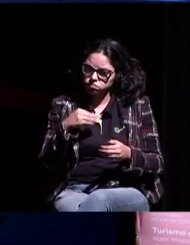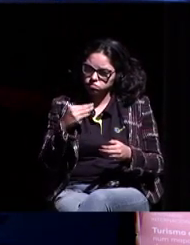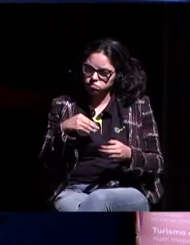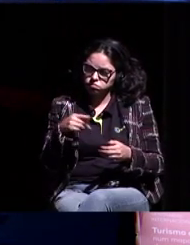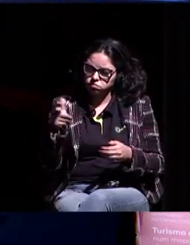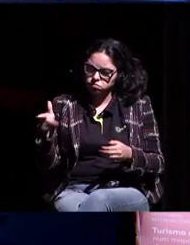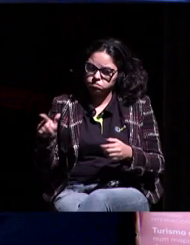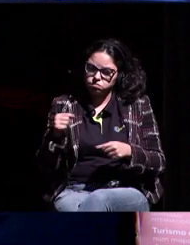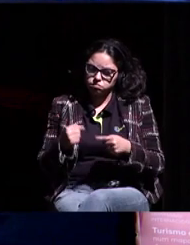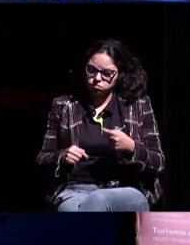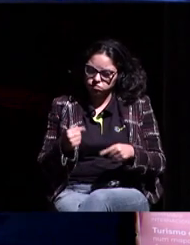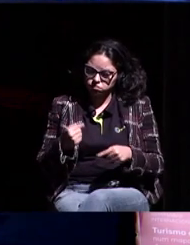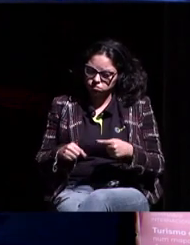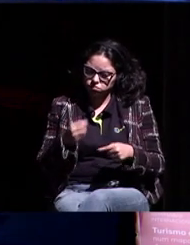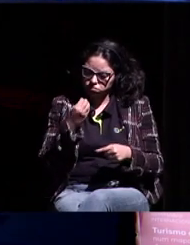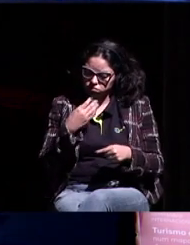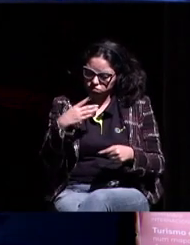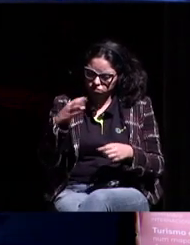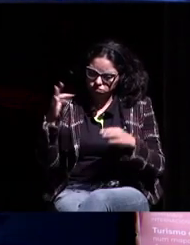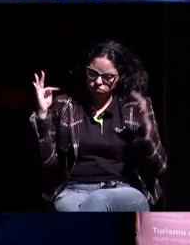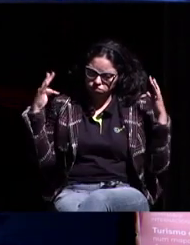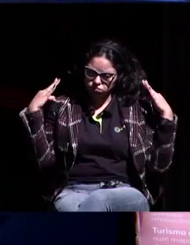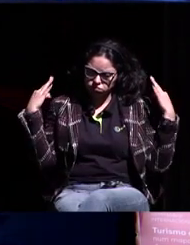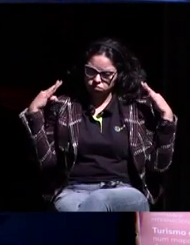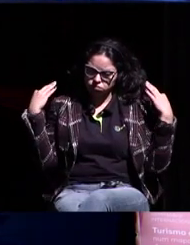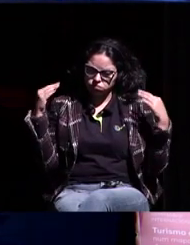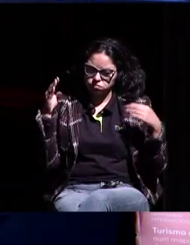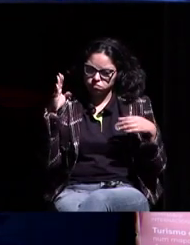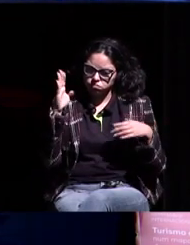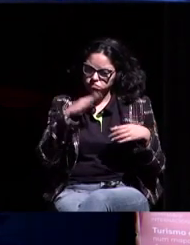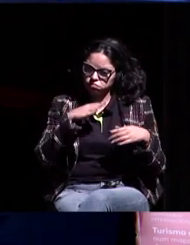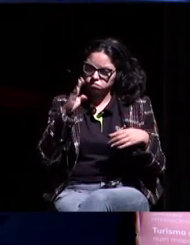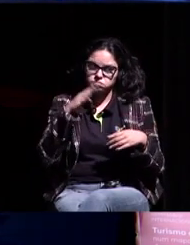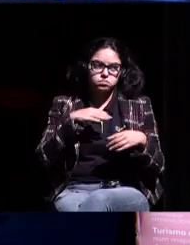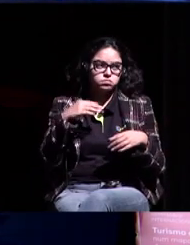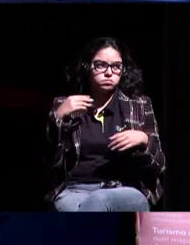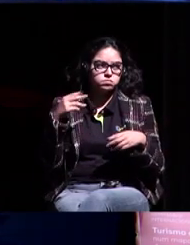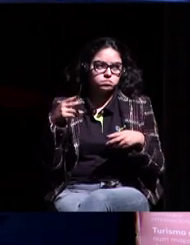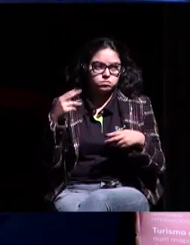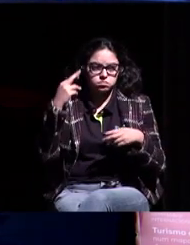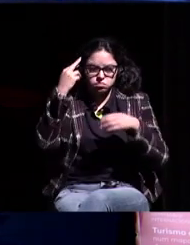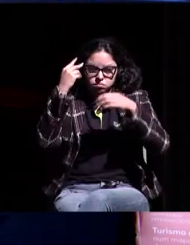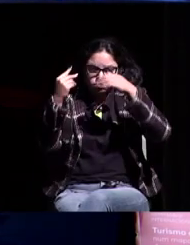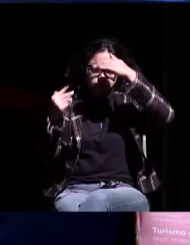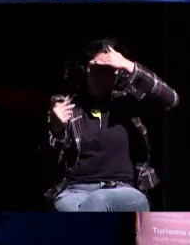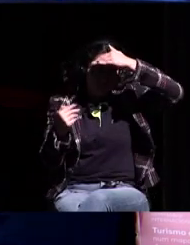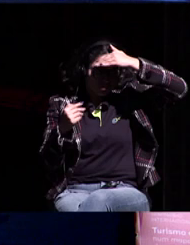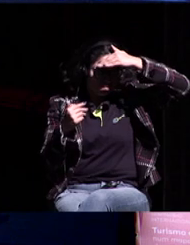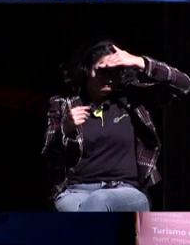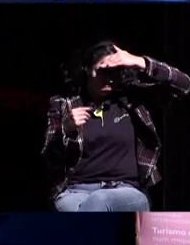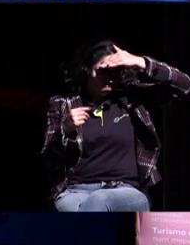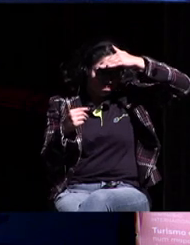“Tourism is bad by nature.” Inevitably, this makes us think